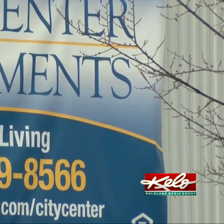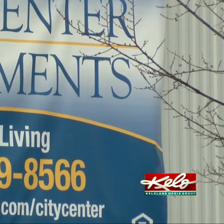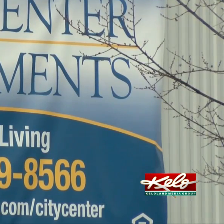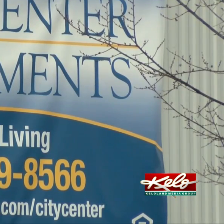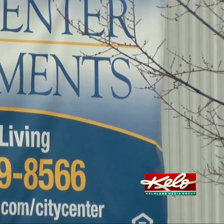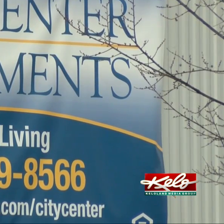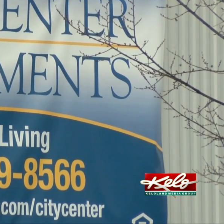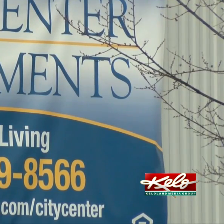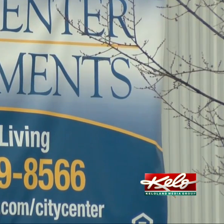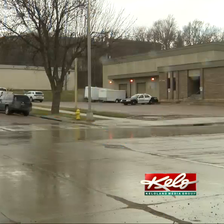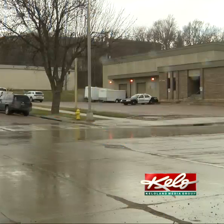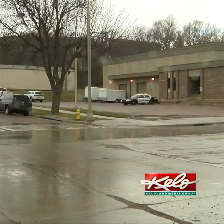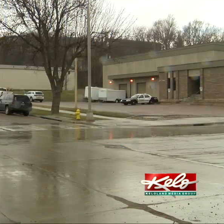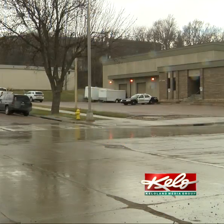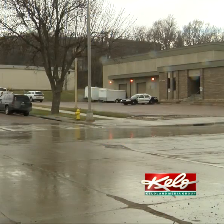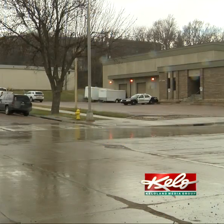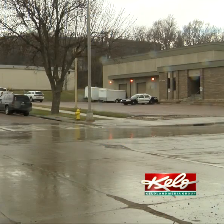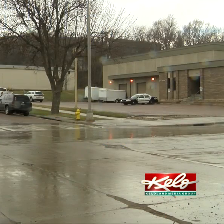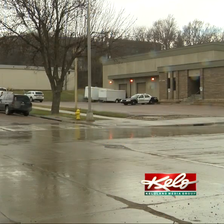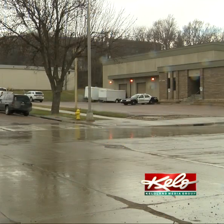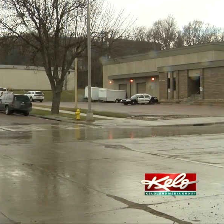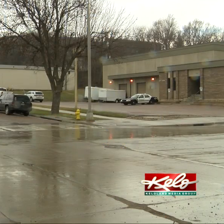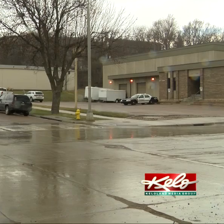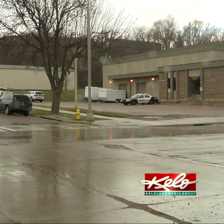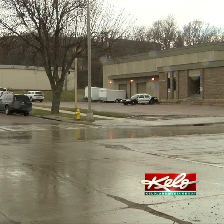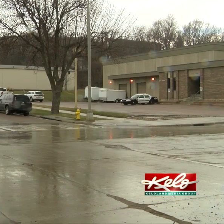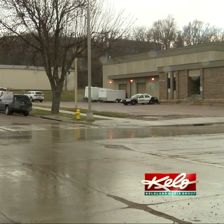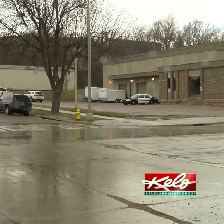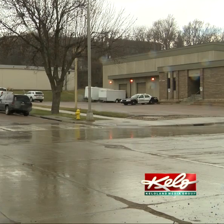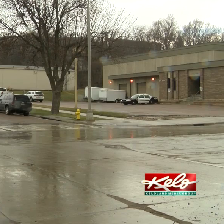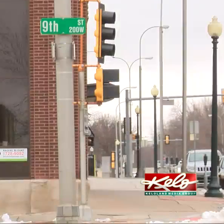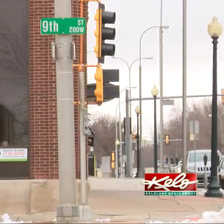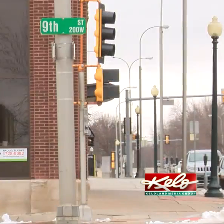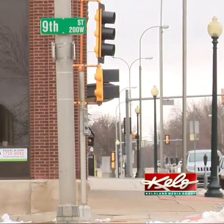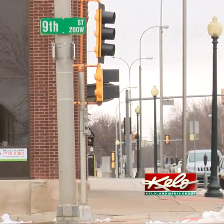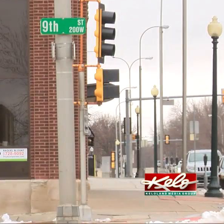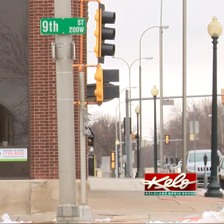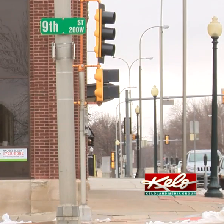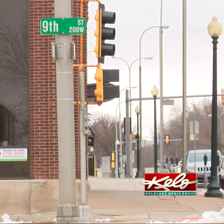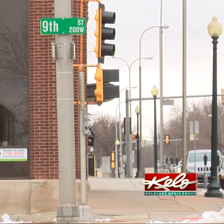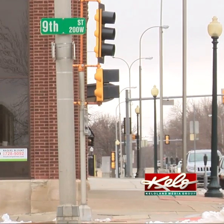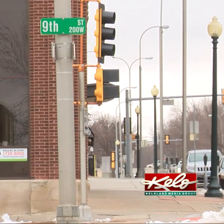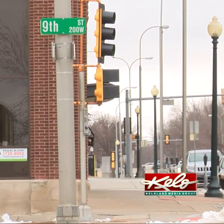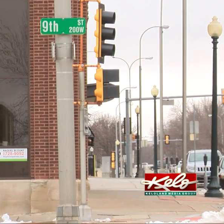ASSISTANCE IS DETERMINED BY THE UNMET NEEDS COMMITTEE, WHICH PRIORITIZES CASES BASED ON NEED. "IF PEOPLE HAVE EXHAUSTED EVERY